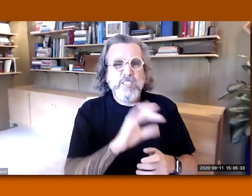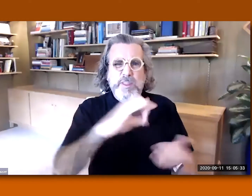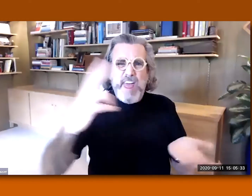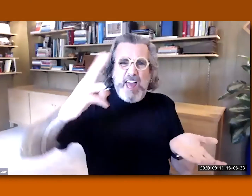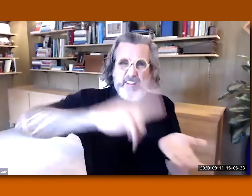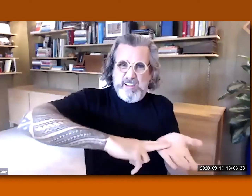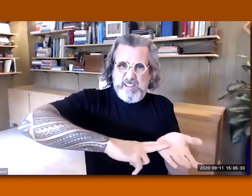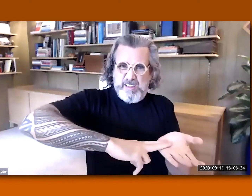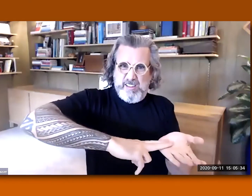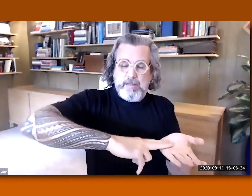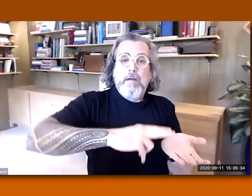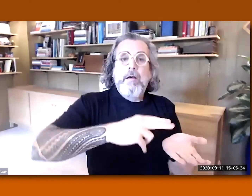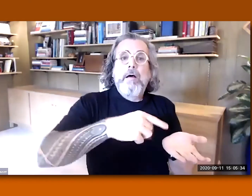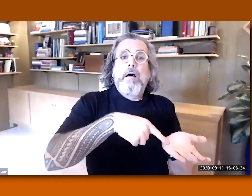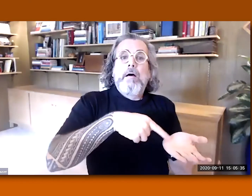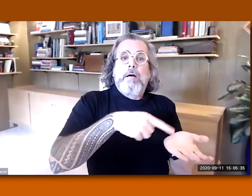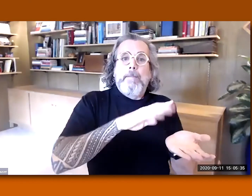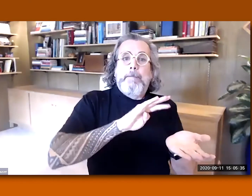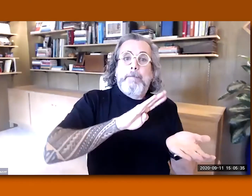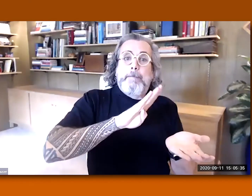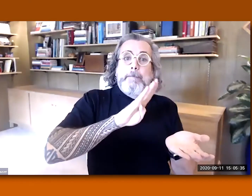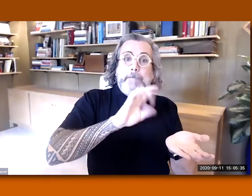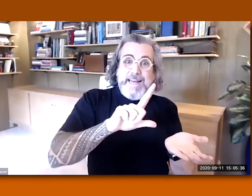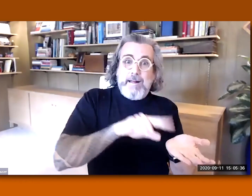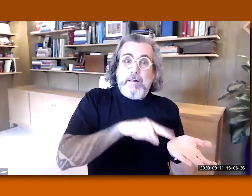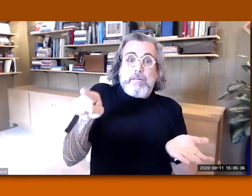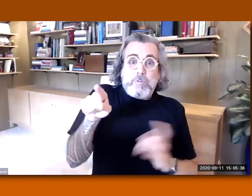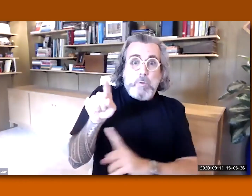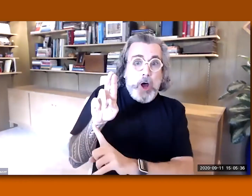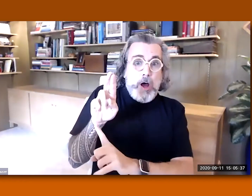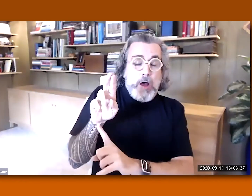for the work that we would be doing. So that was part of the contract.